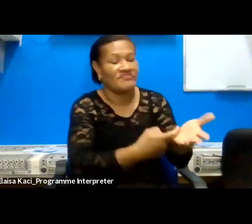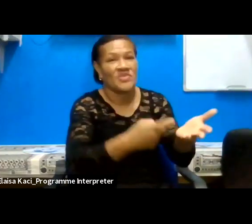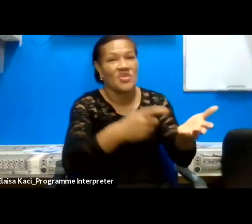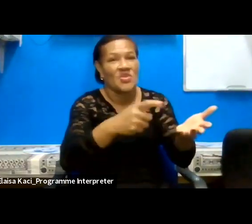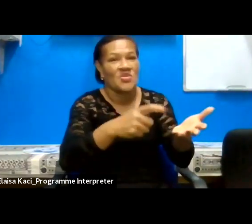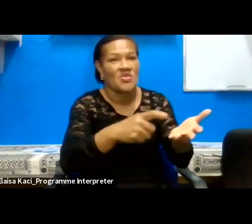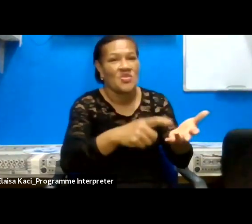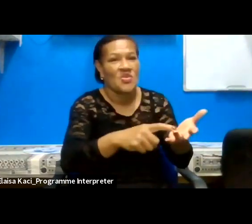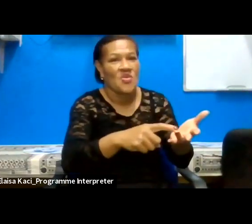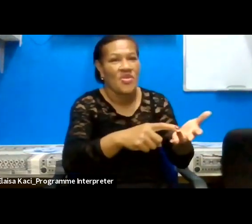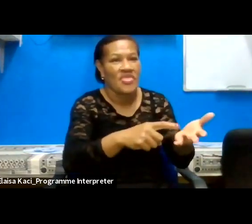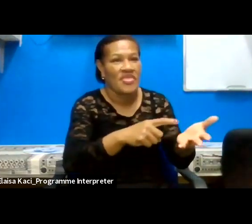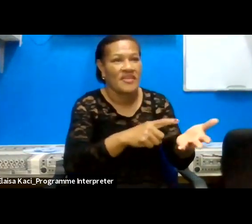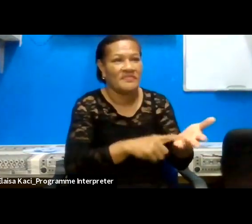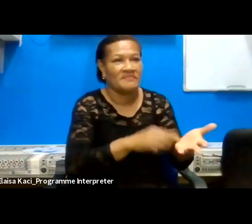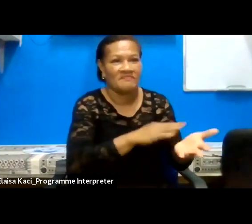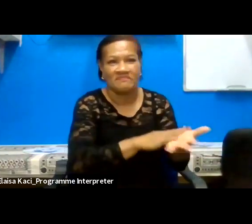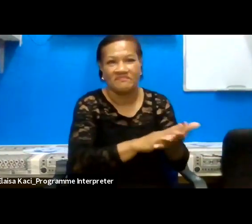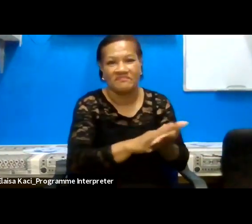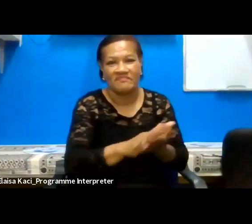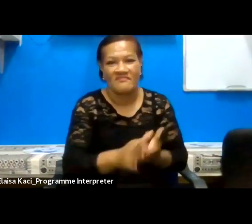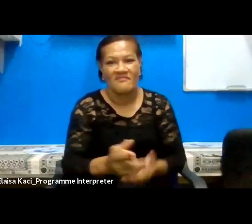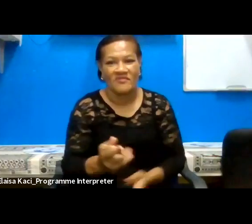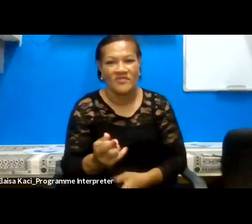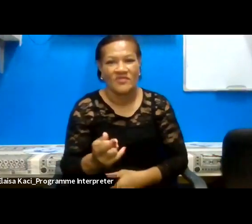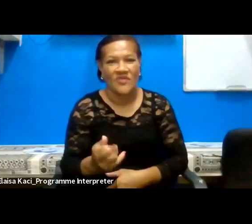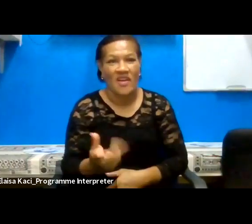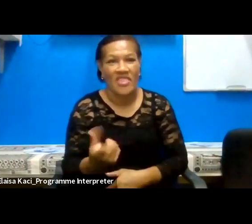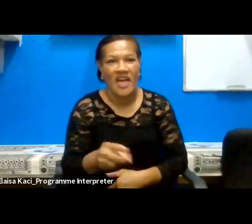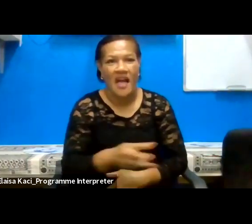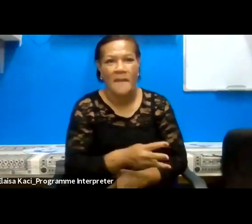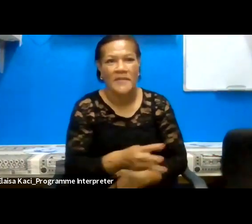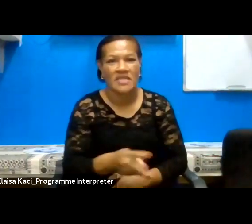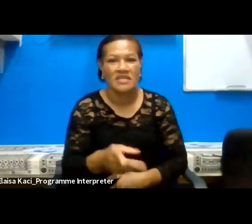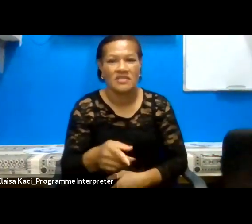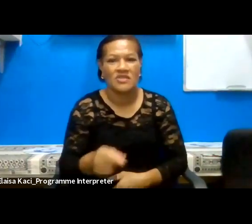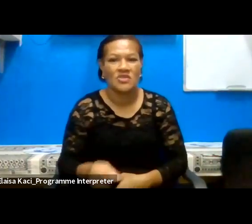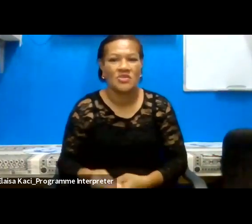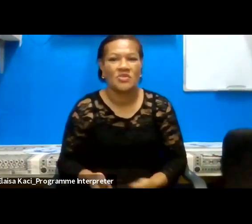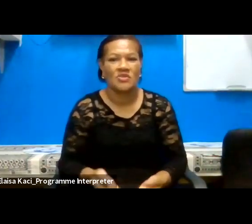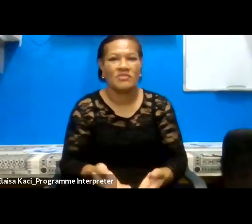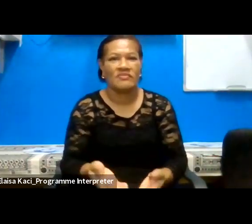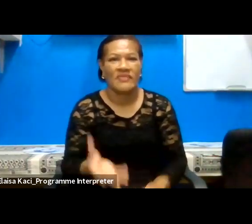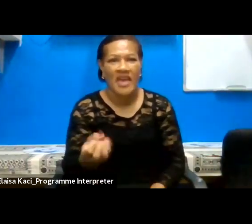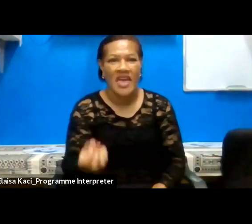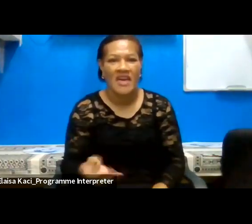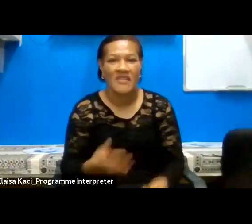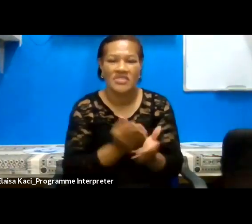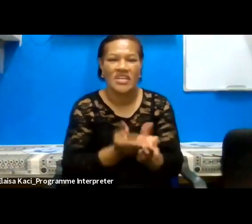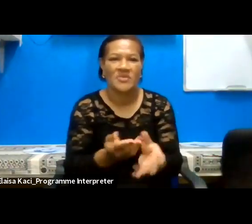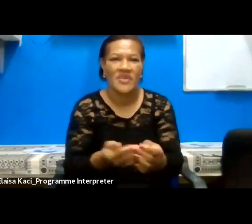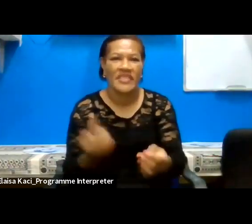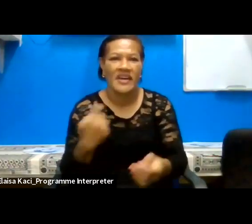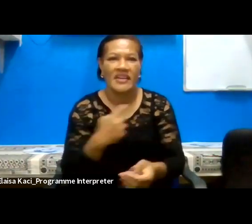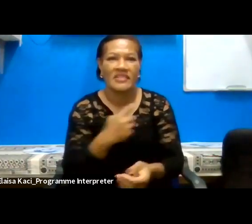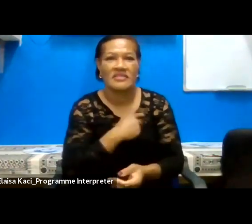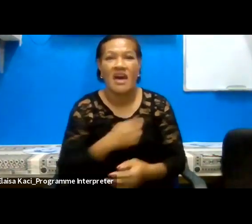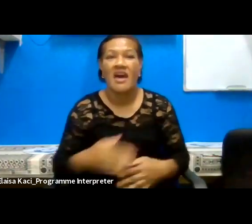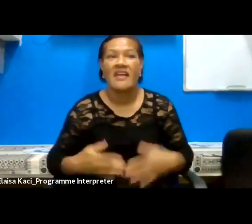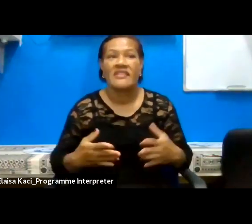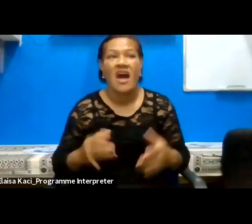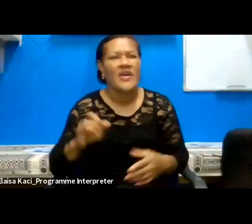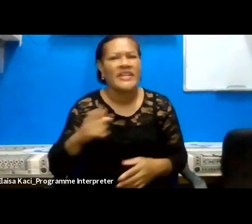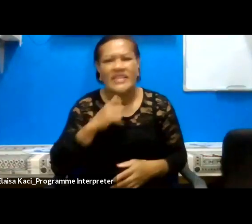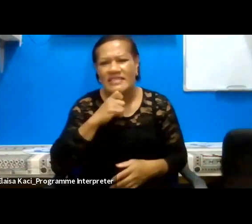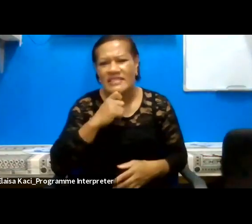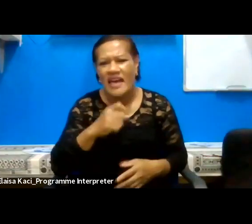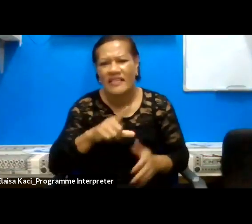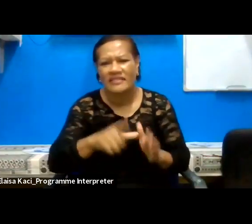again, I wish you a happy